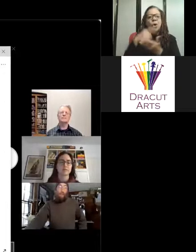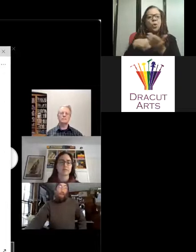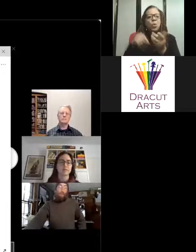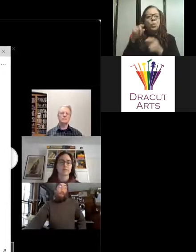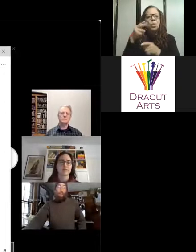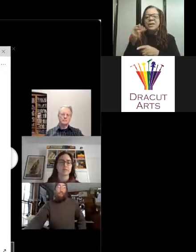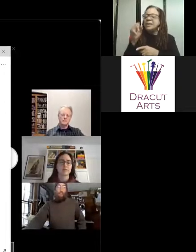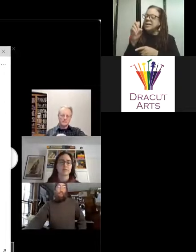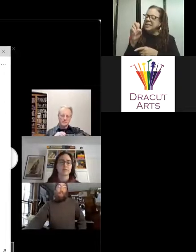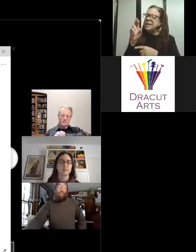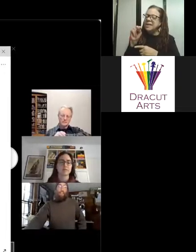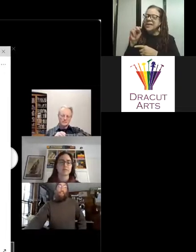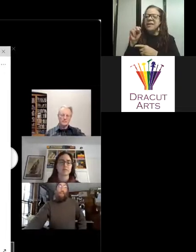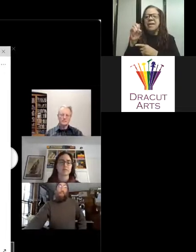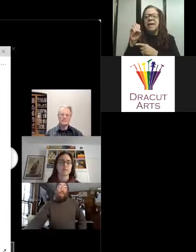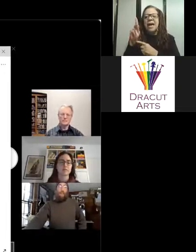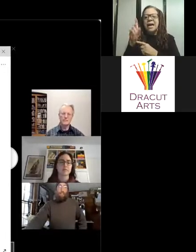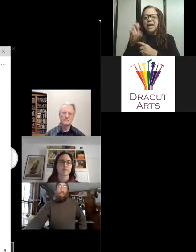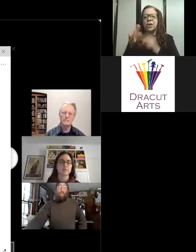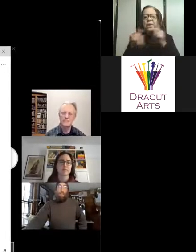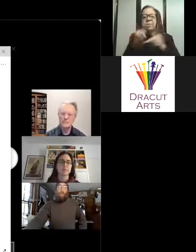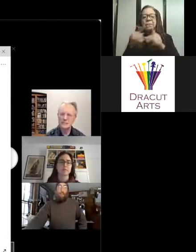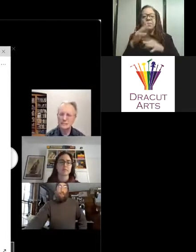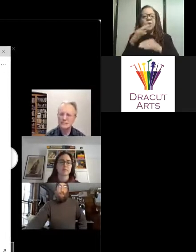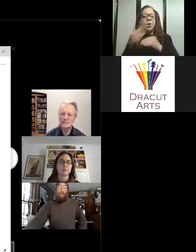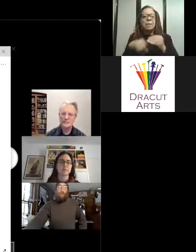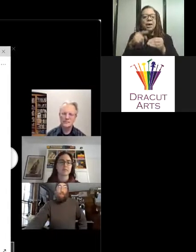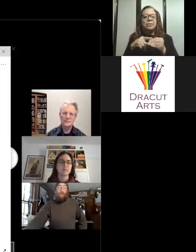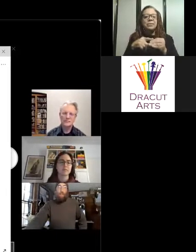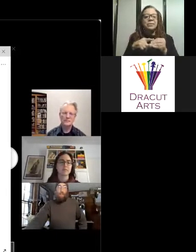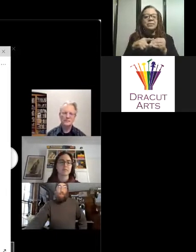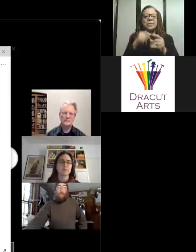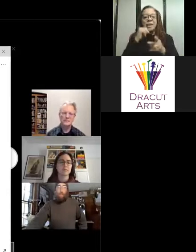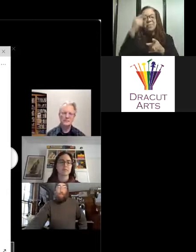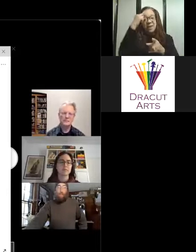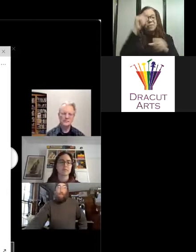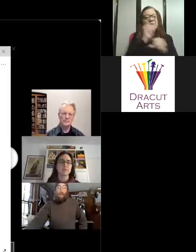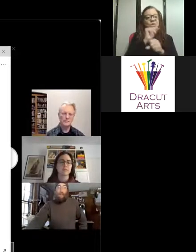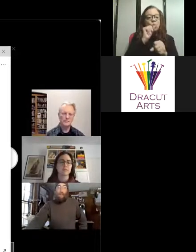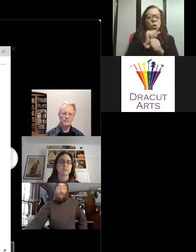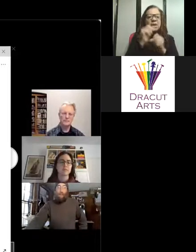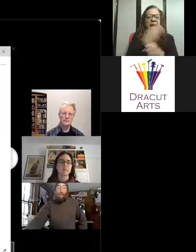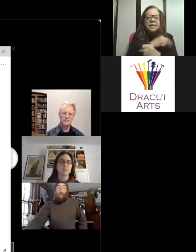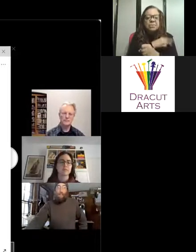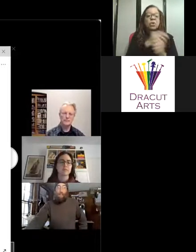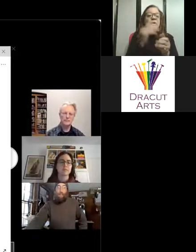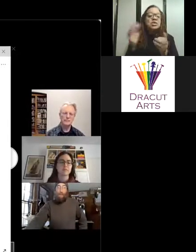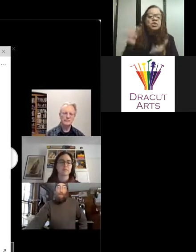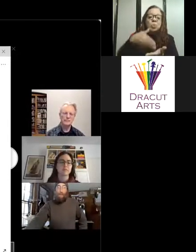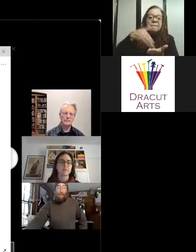DRAFT QUOTA?" But I imagine him maybe doing his chores around the hospital, sweeping up, and I'm-- and finding, crumpled up,